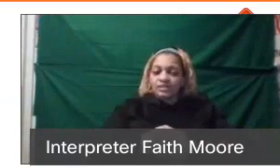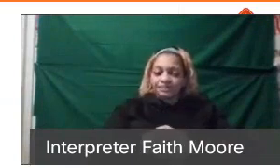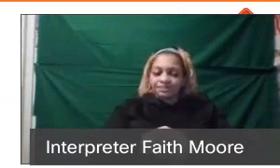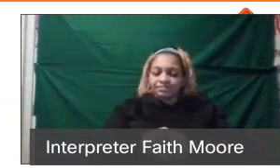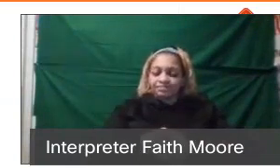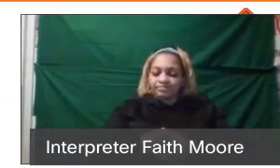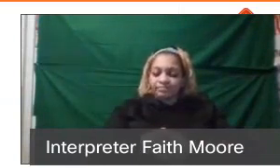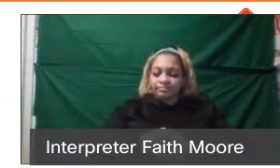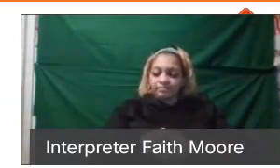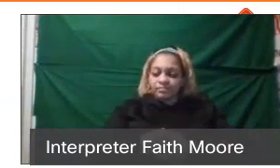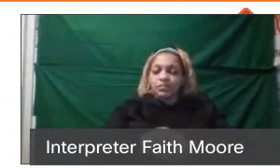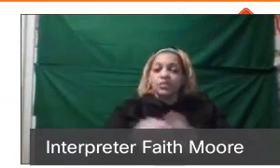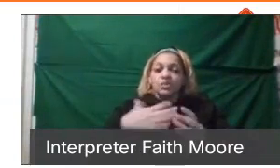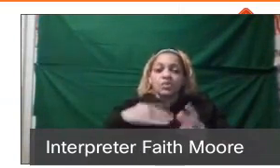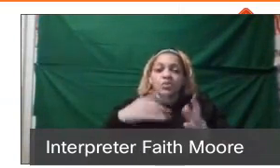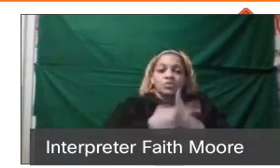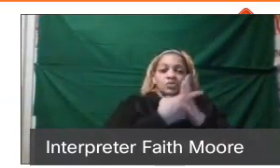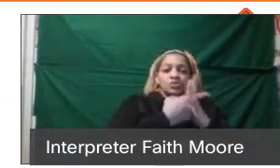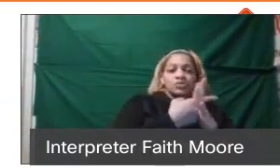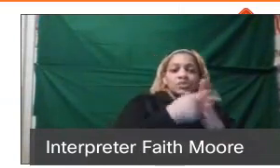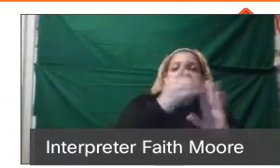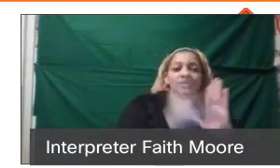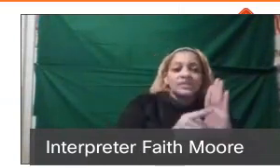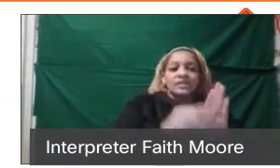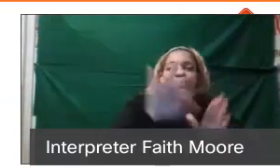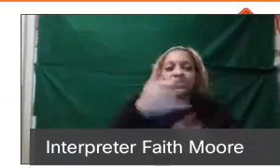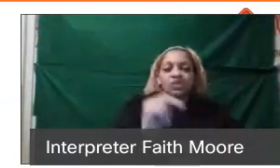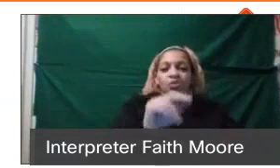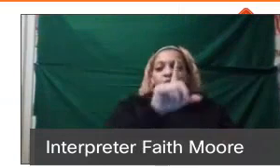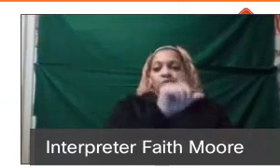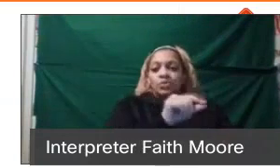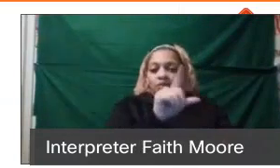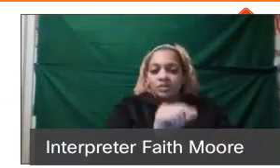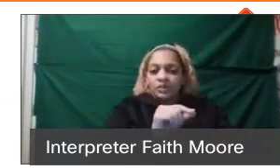Anyway, 2220 and we submit, I think the design.